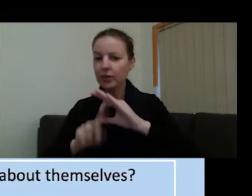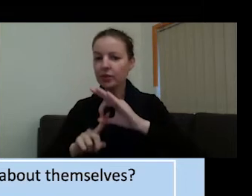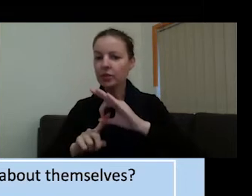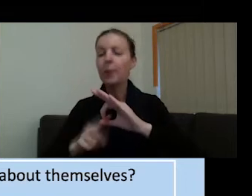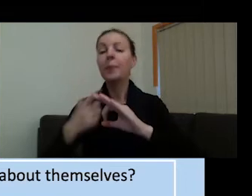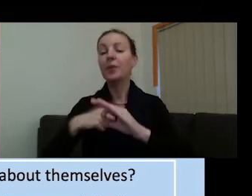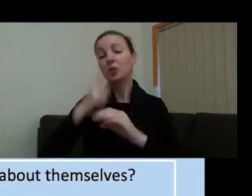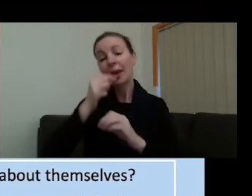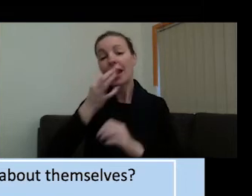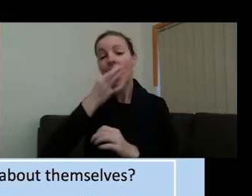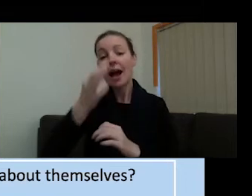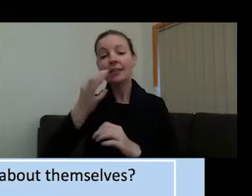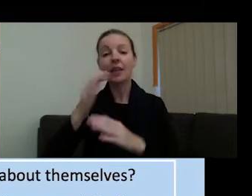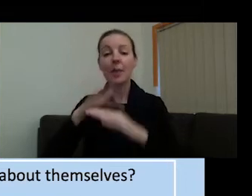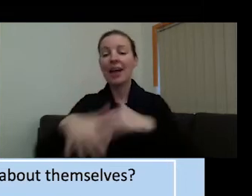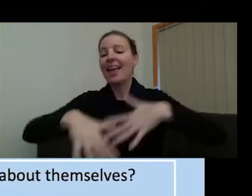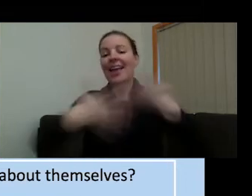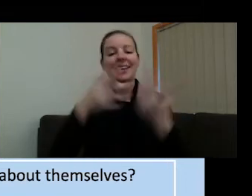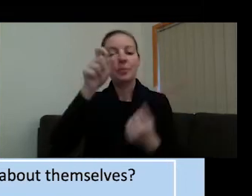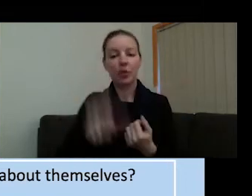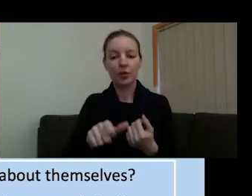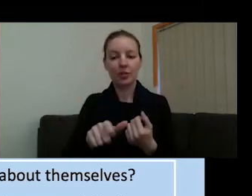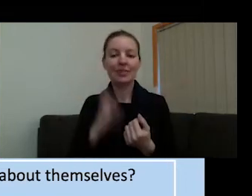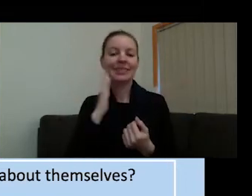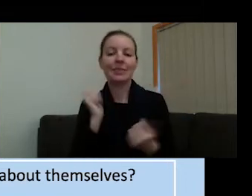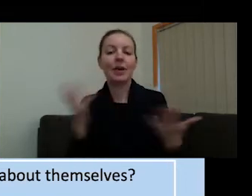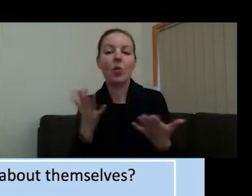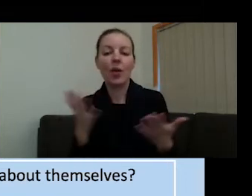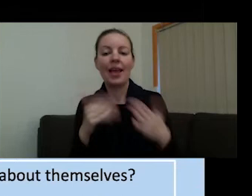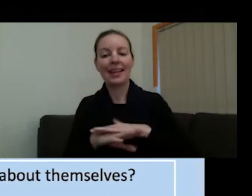talking about hierarchy. So, talking about, like - thinking about gender